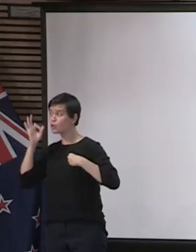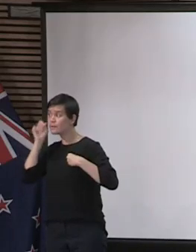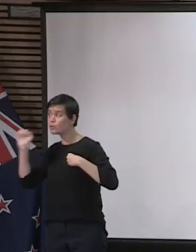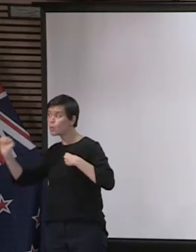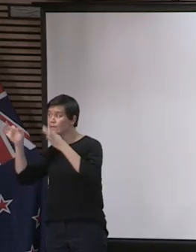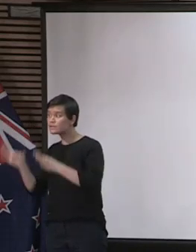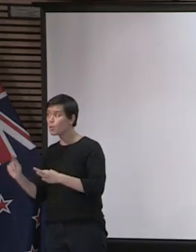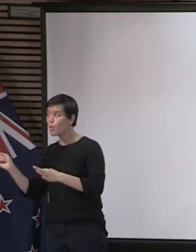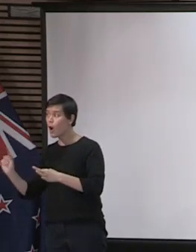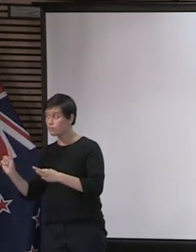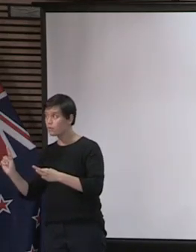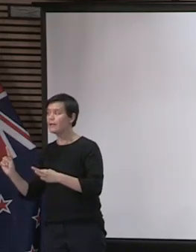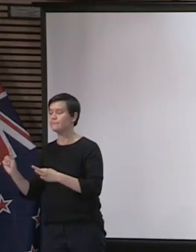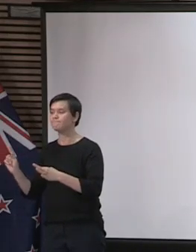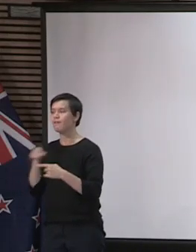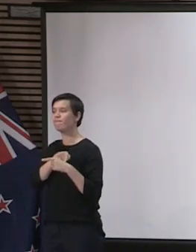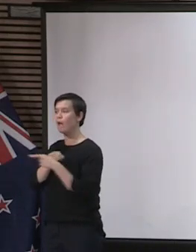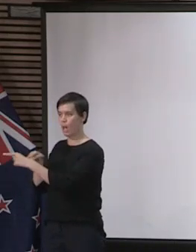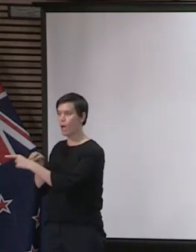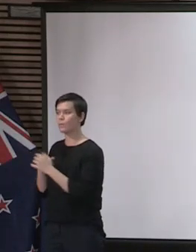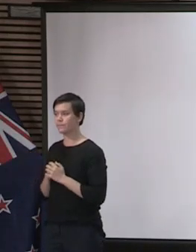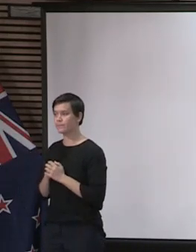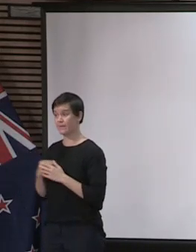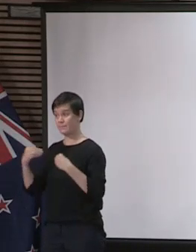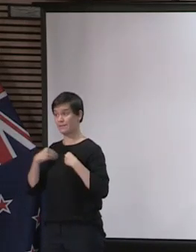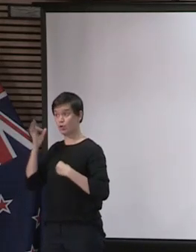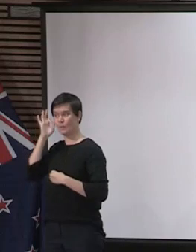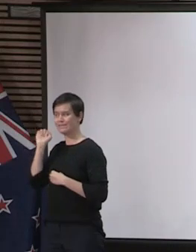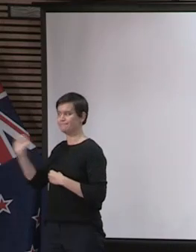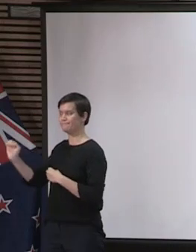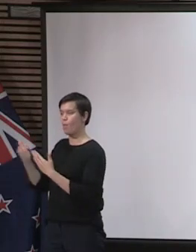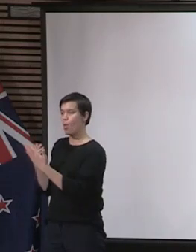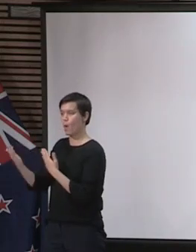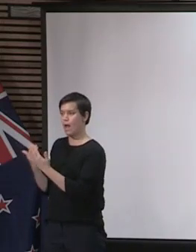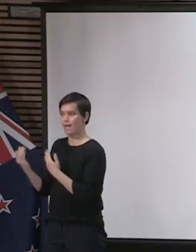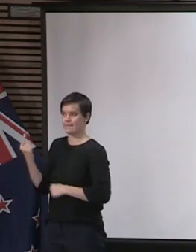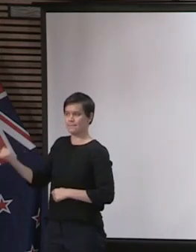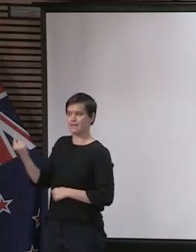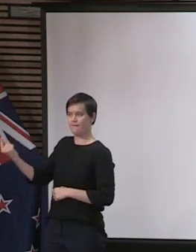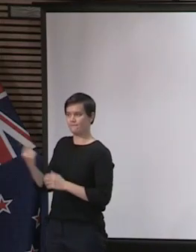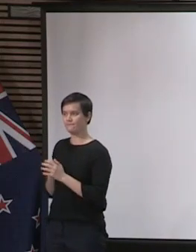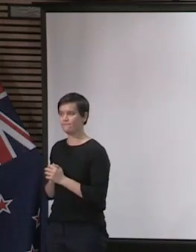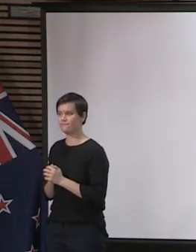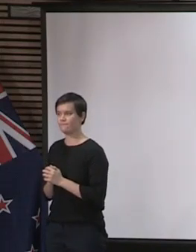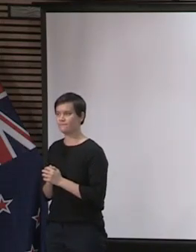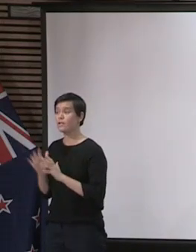mirror what it is that Parliament and that committee determines. You saw some